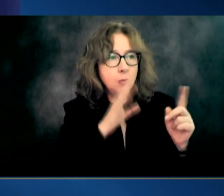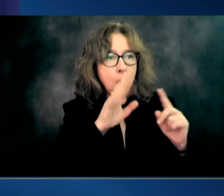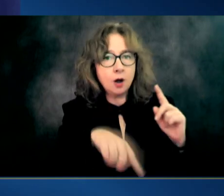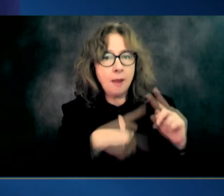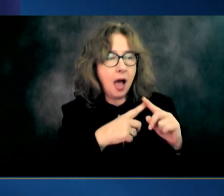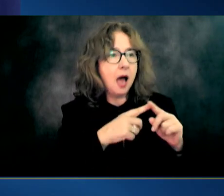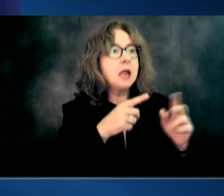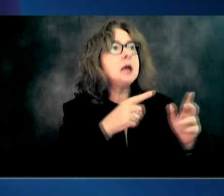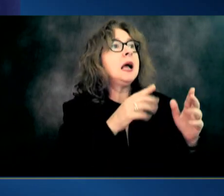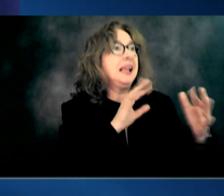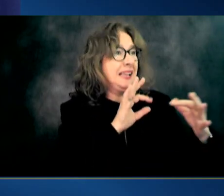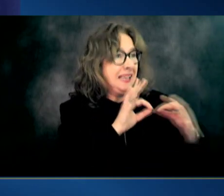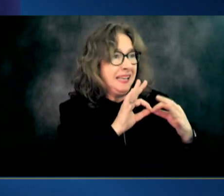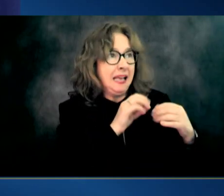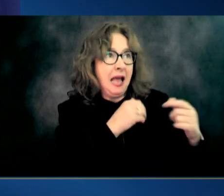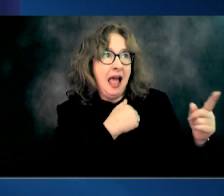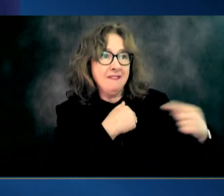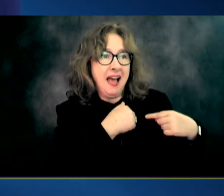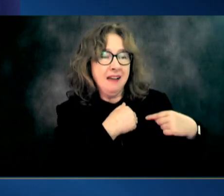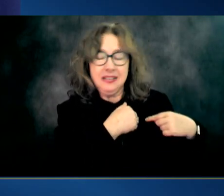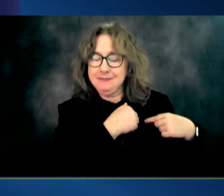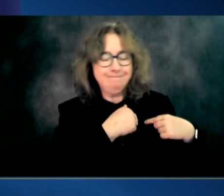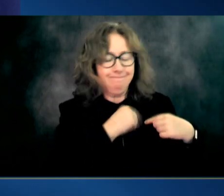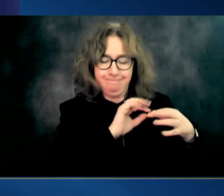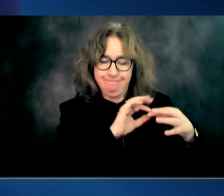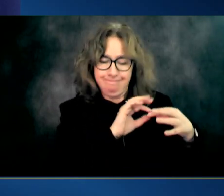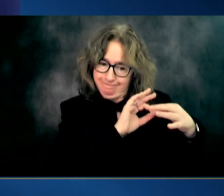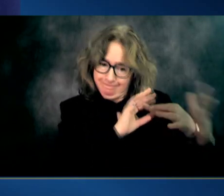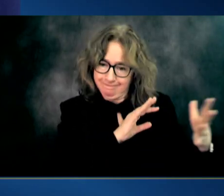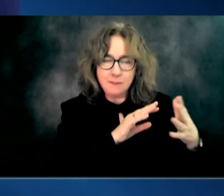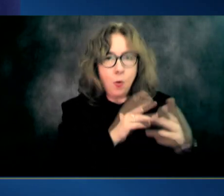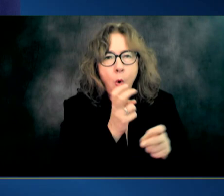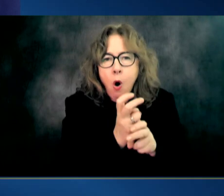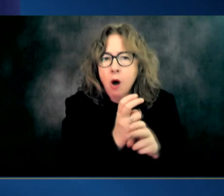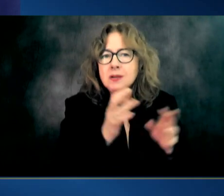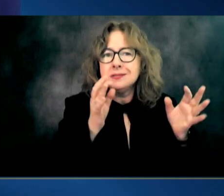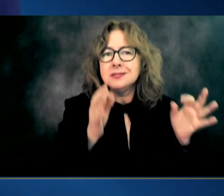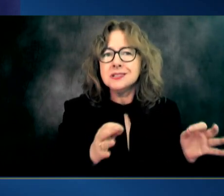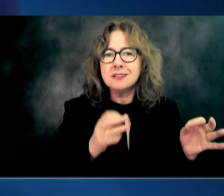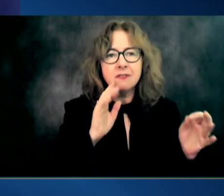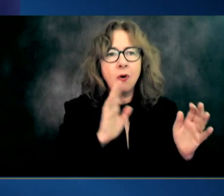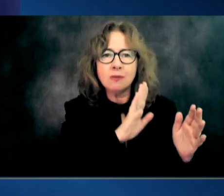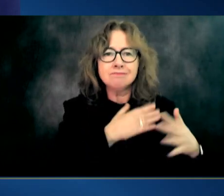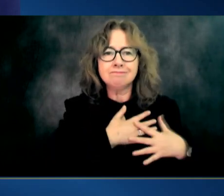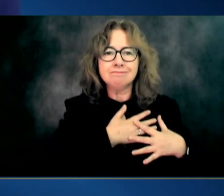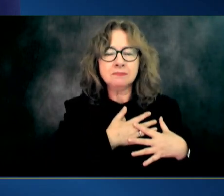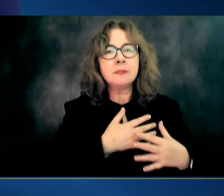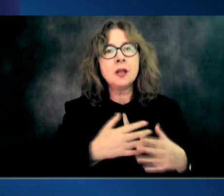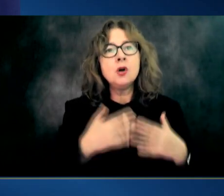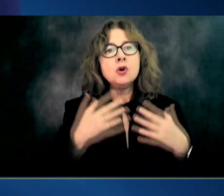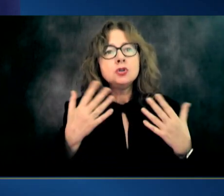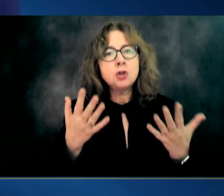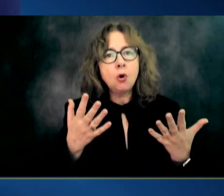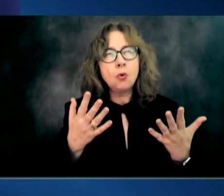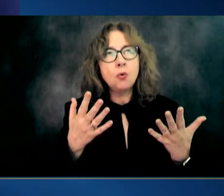decisions based on this issue. So, part of it is about -- my question is about how you talk to your